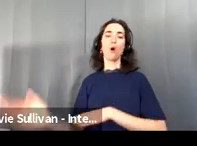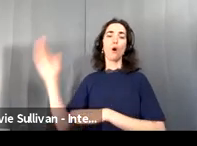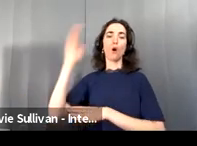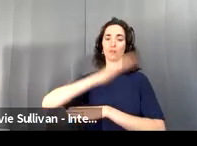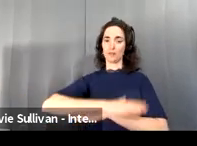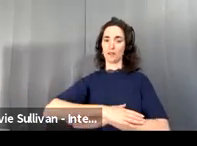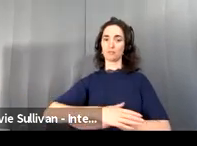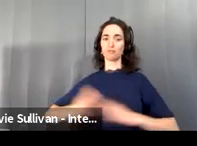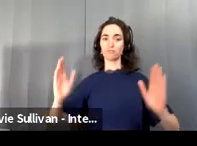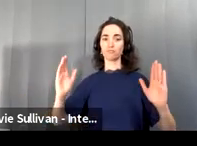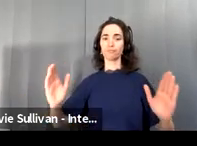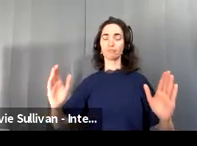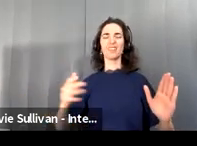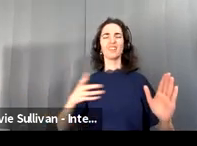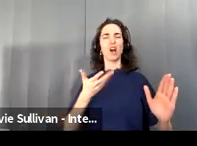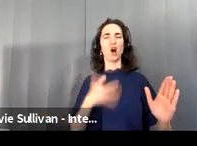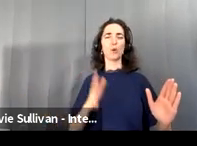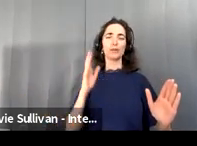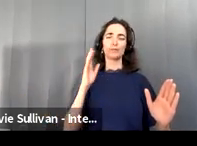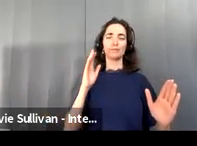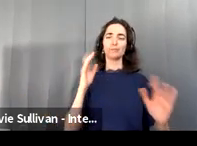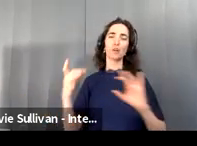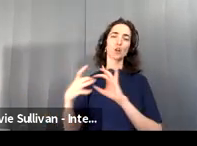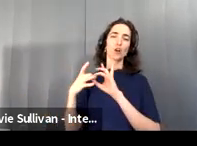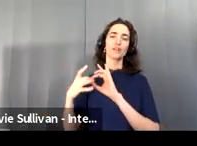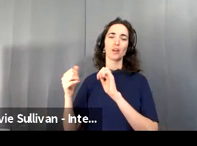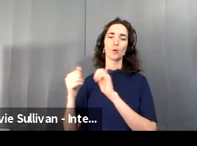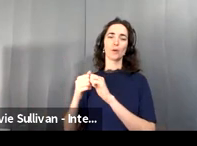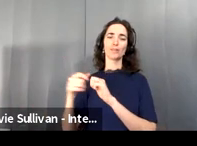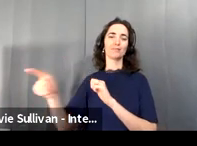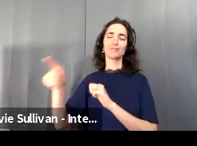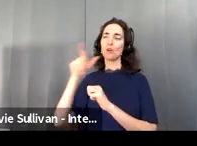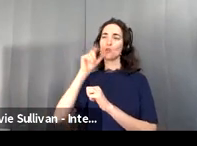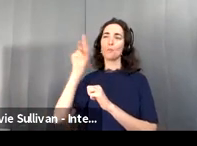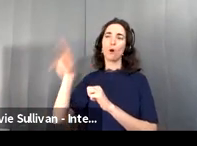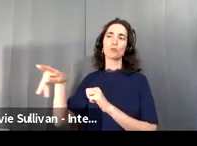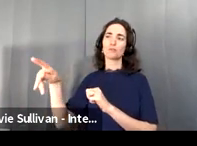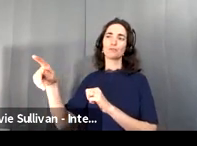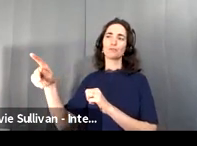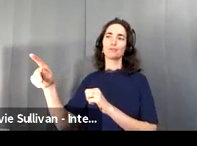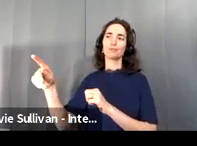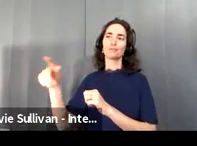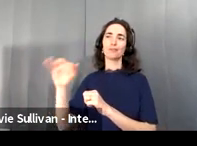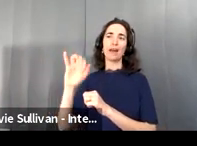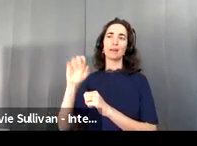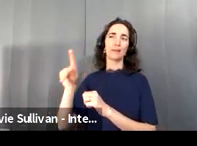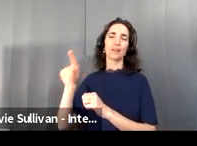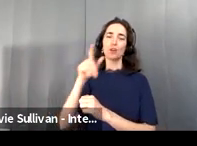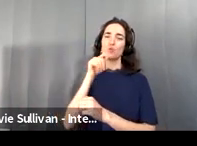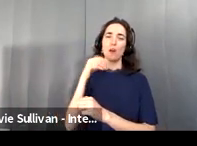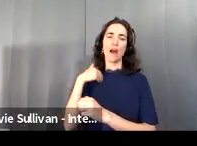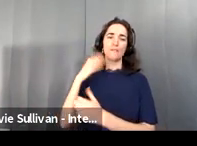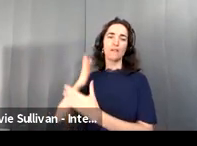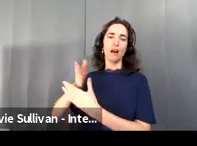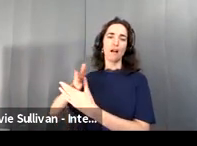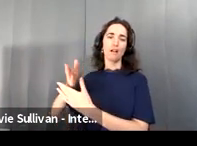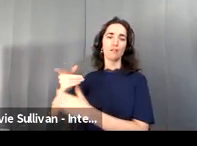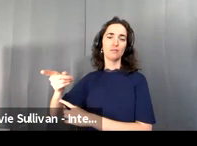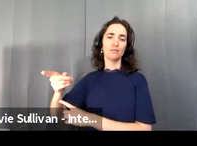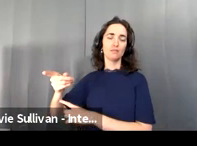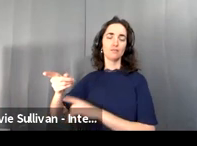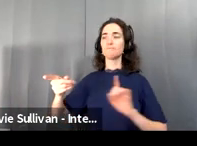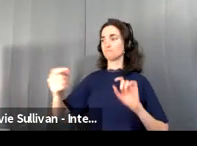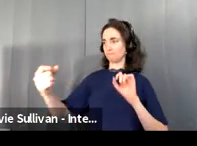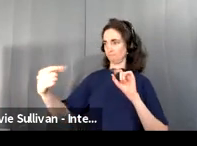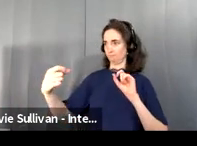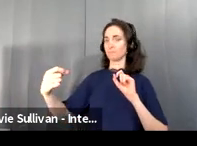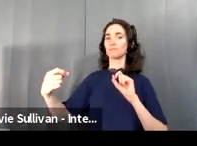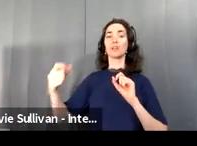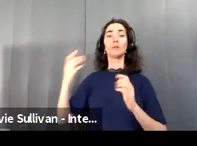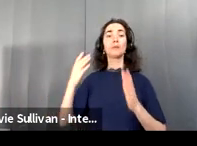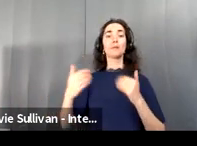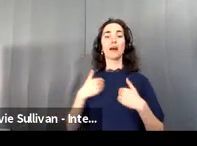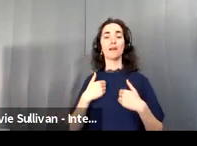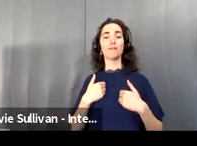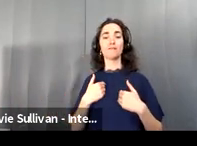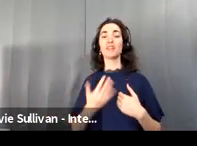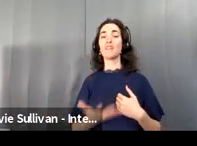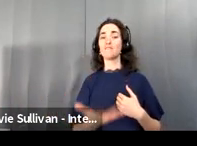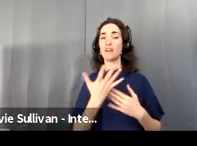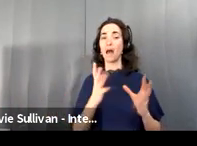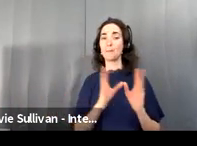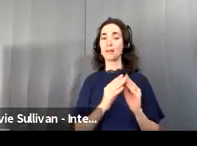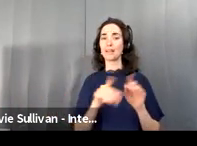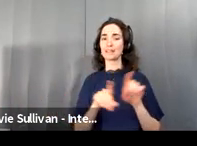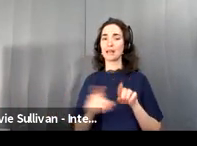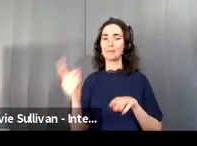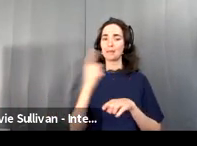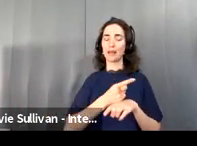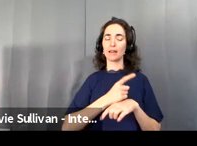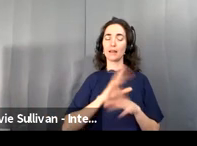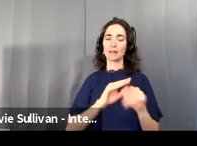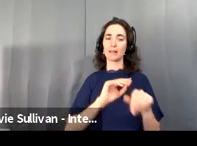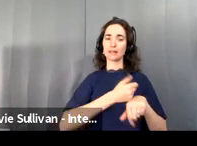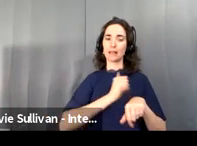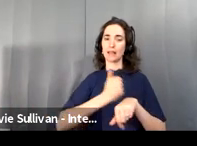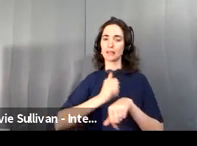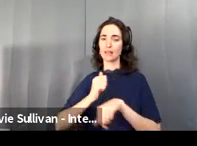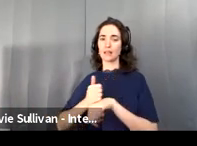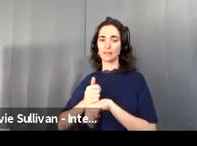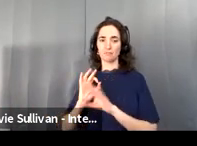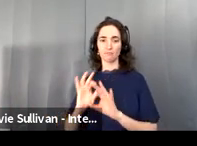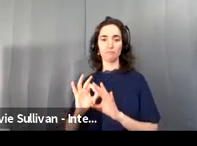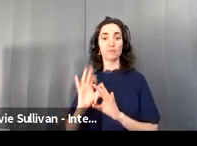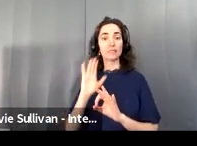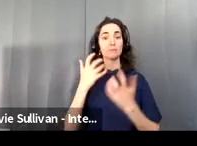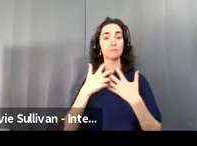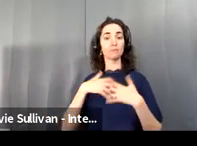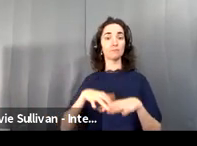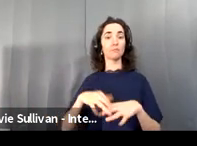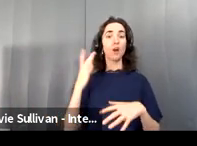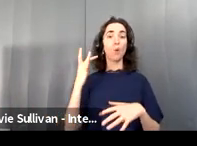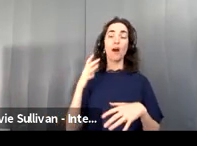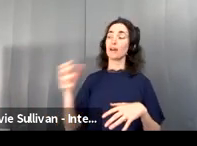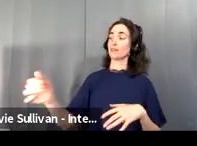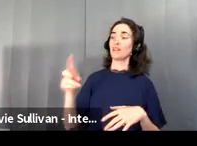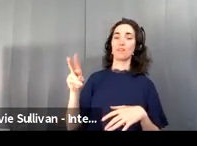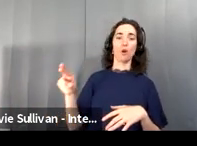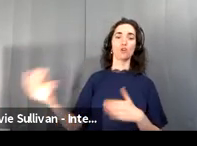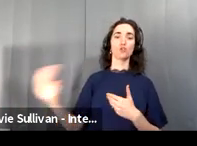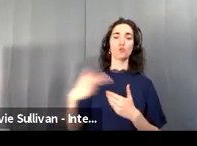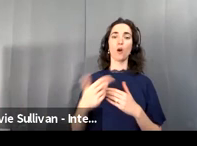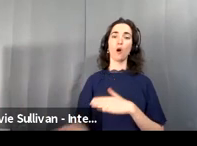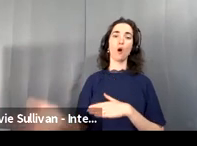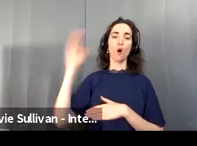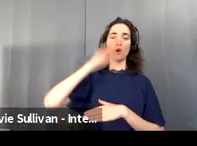They have that kind of rapport with whomever the, the folder holder is for the IPS to Where's, they had they might have five meetings that one day and attendance that seems to work out well because then they can just take that whole day and just block